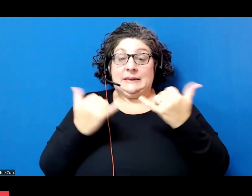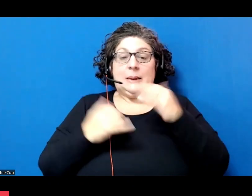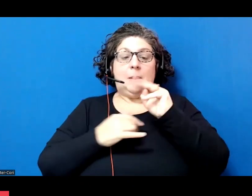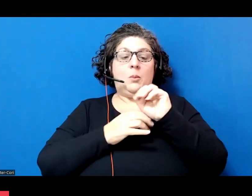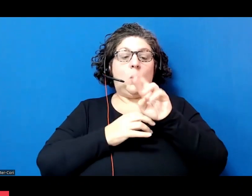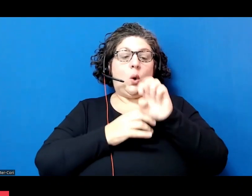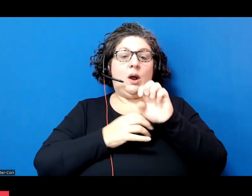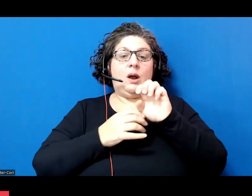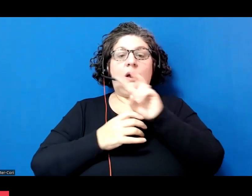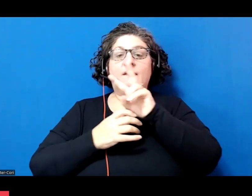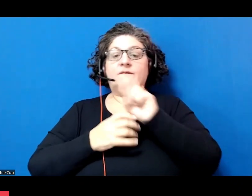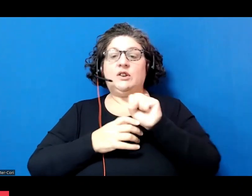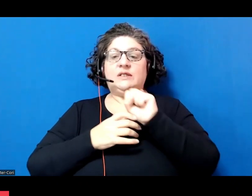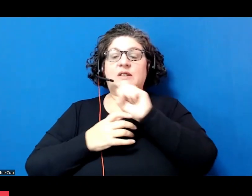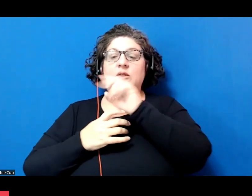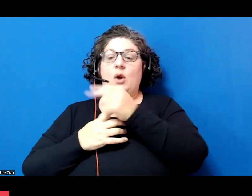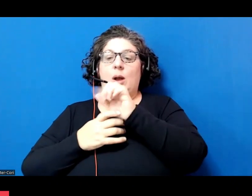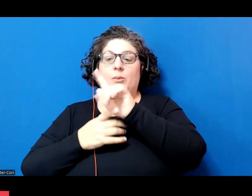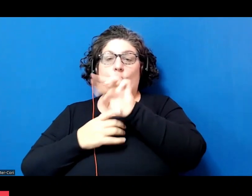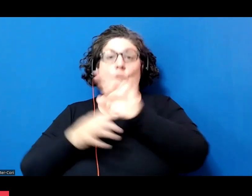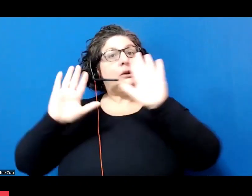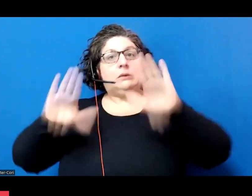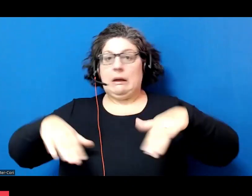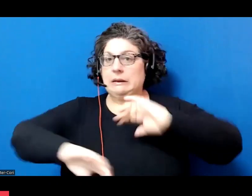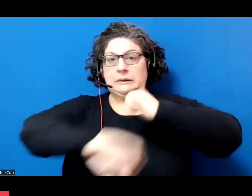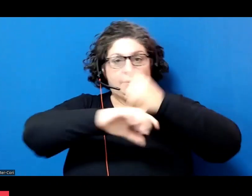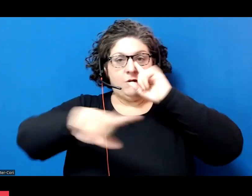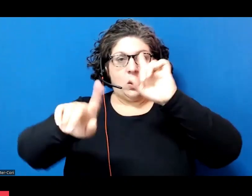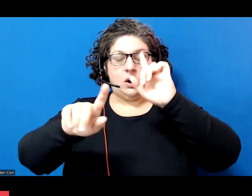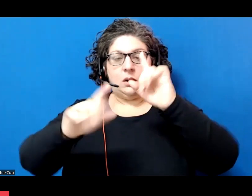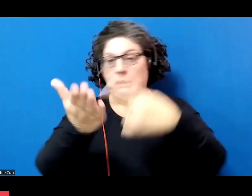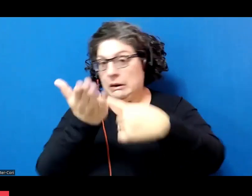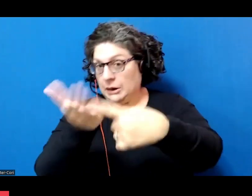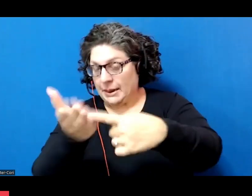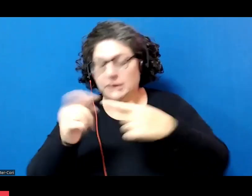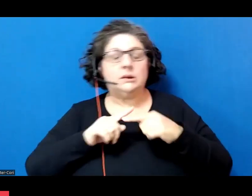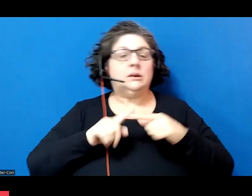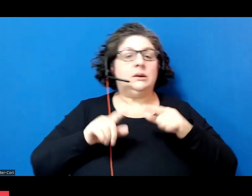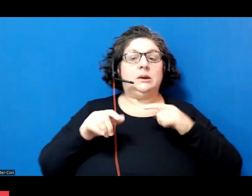It is not yet been set for argument. It's still in the initial briefing stages before the Court.